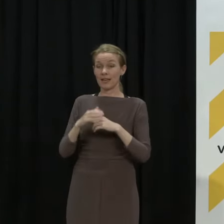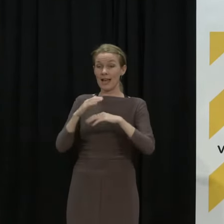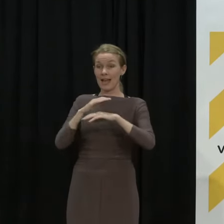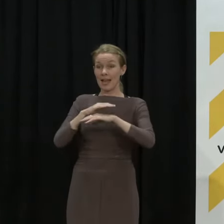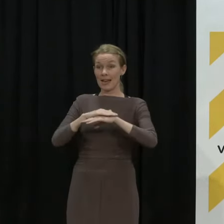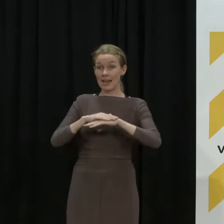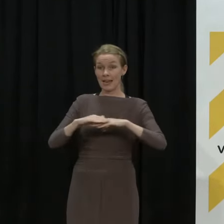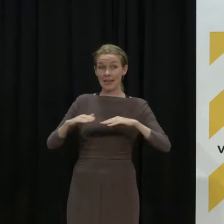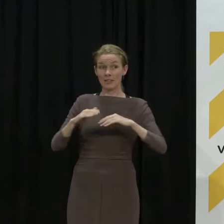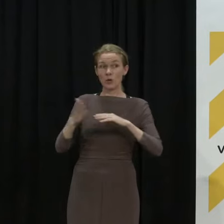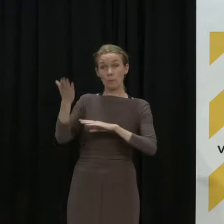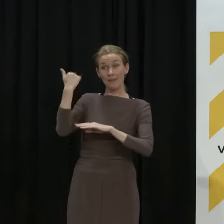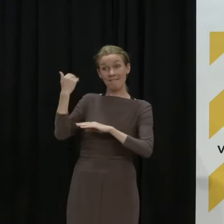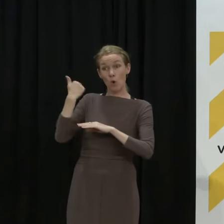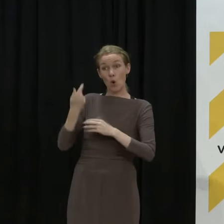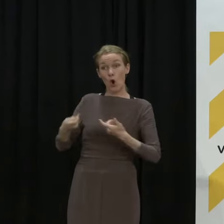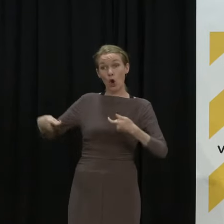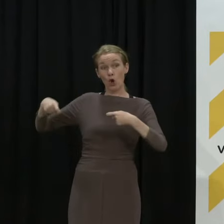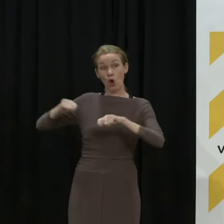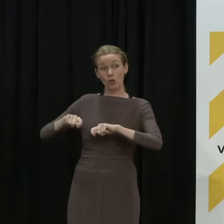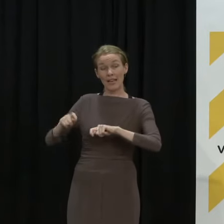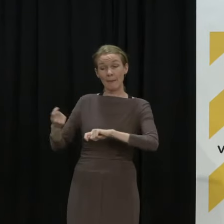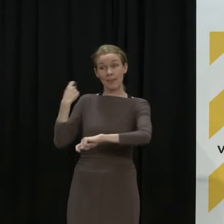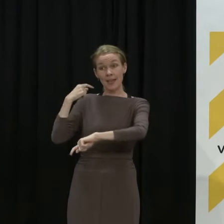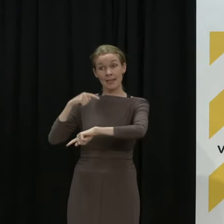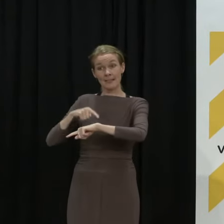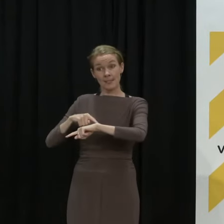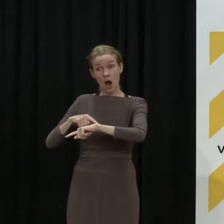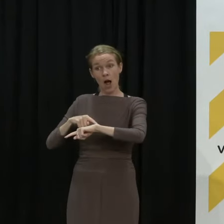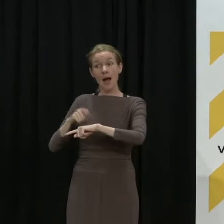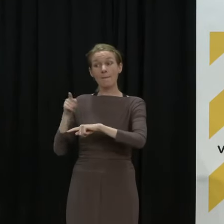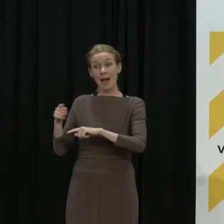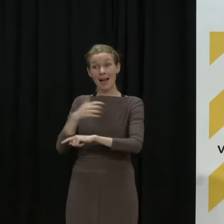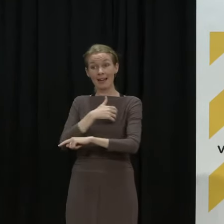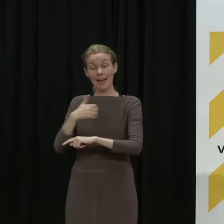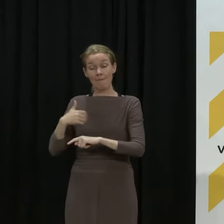answer soon.